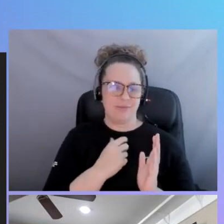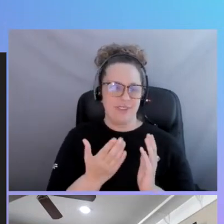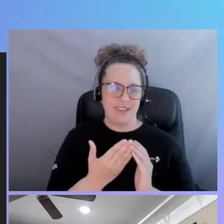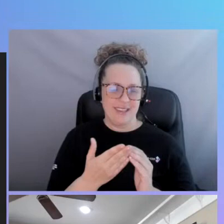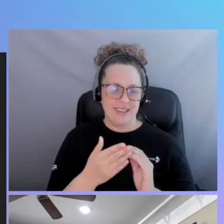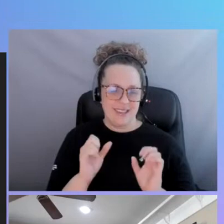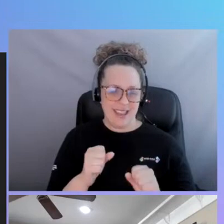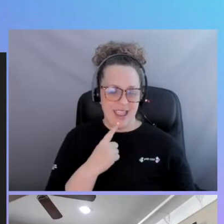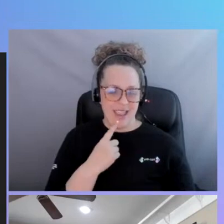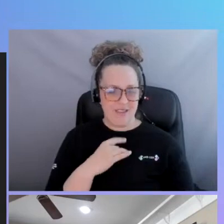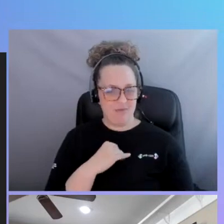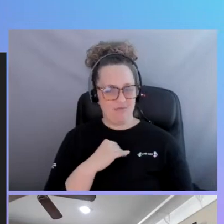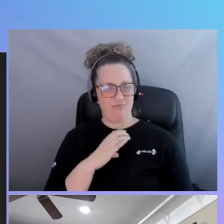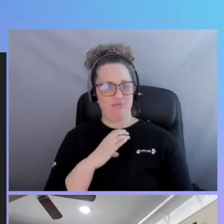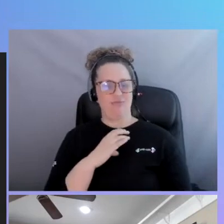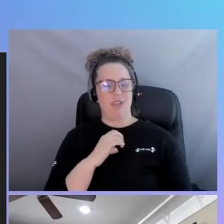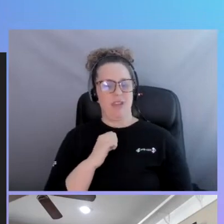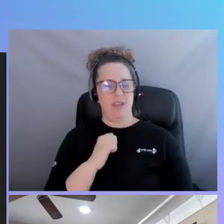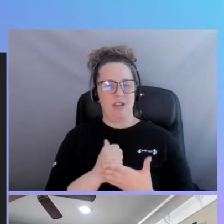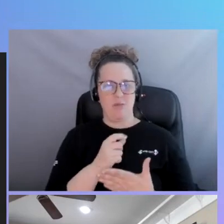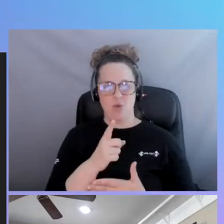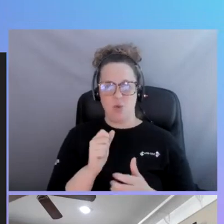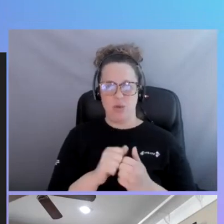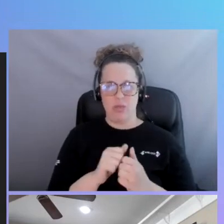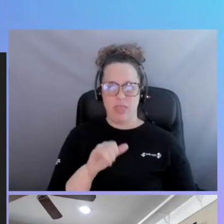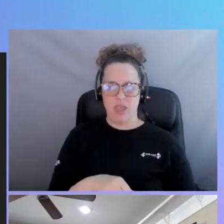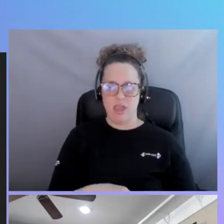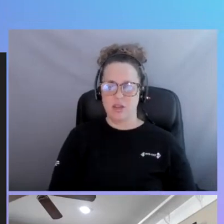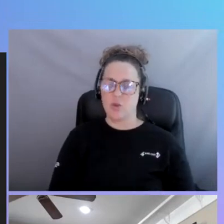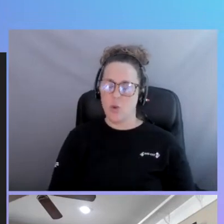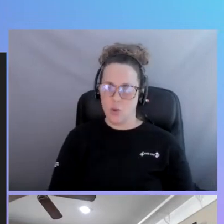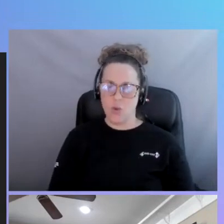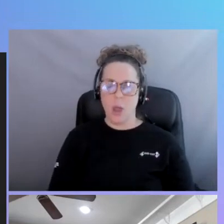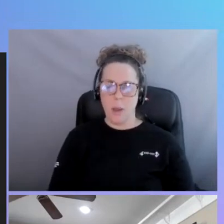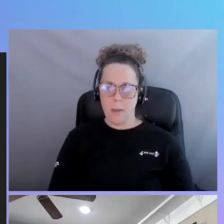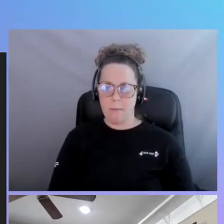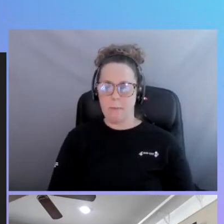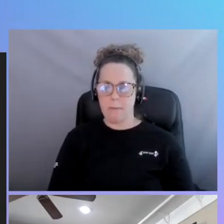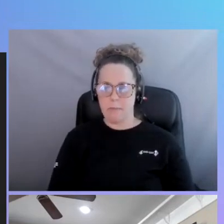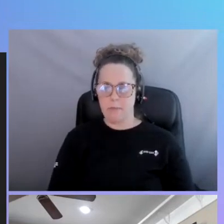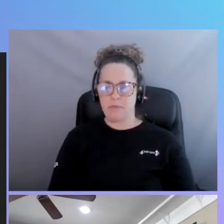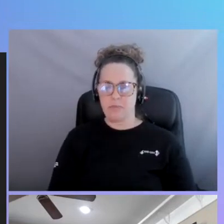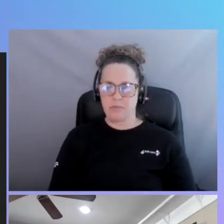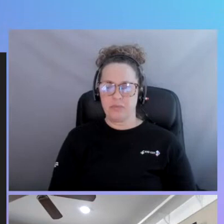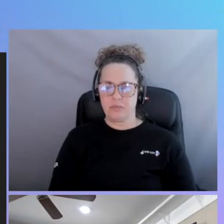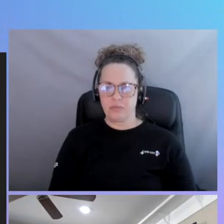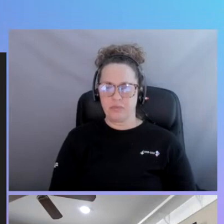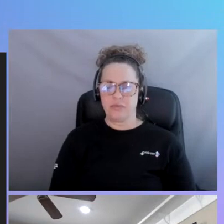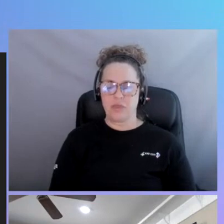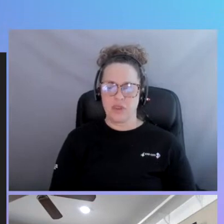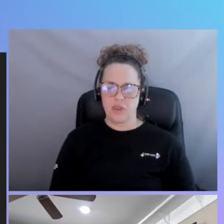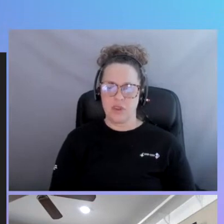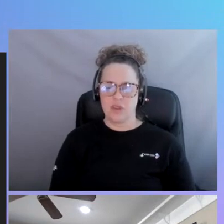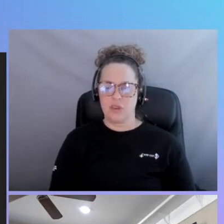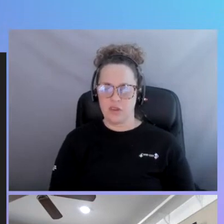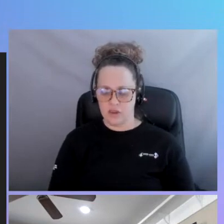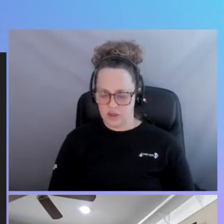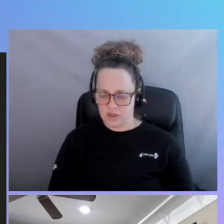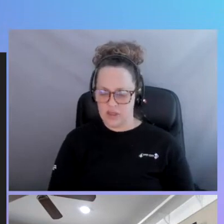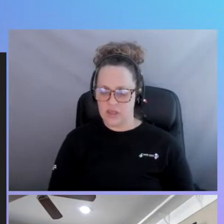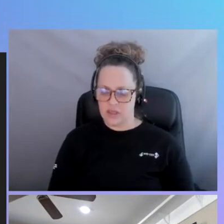helping you with that. So, um. I think we've covered that. We're